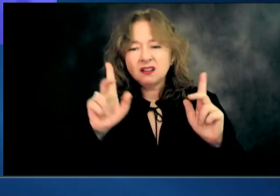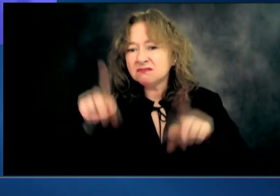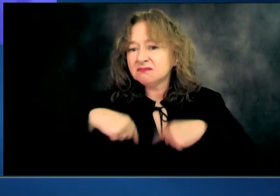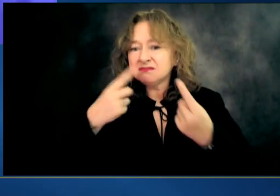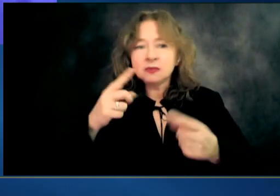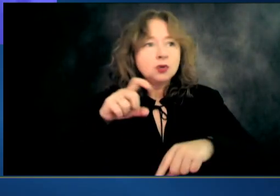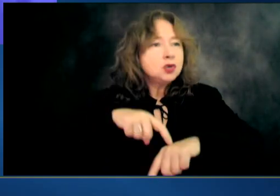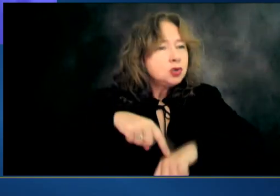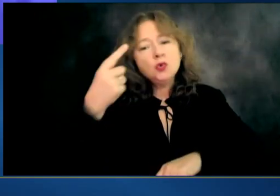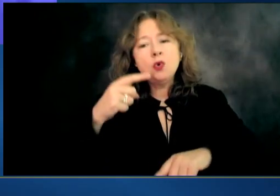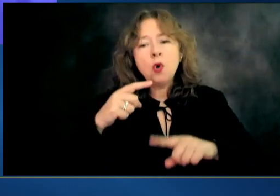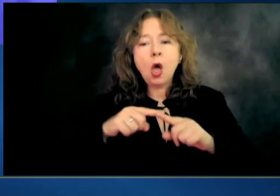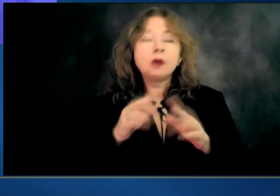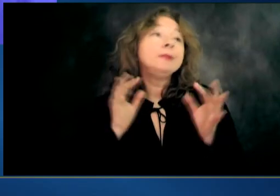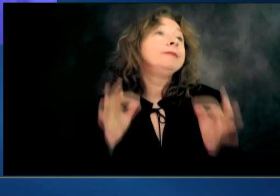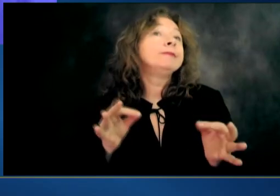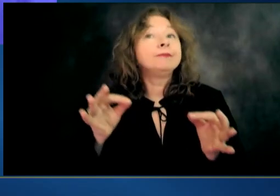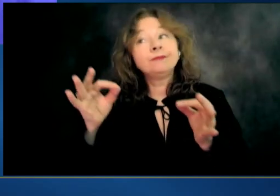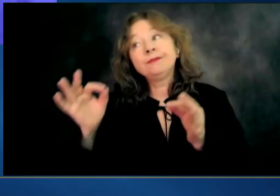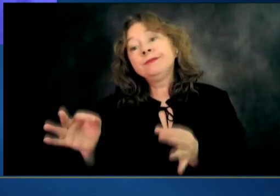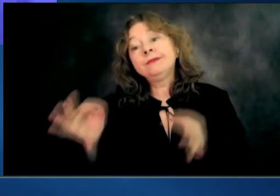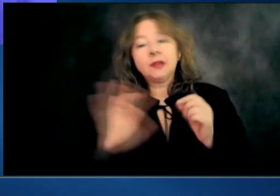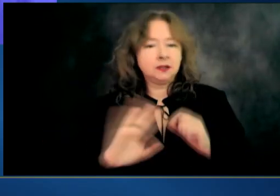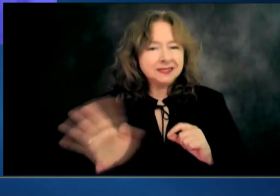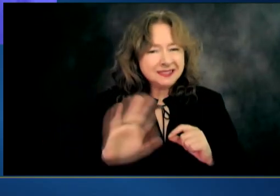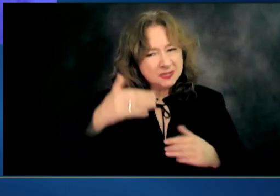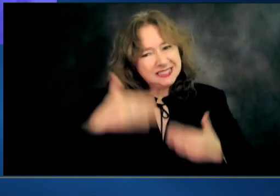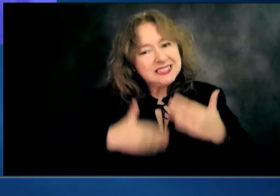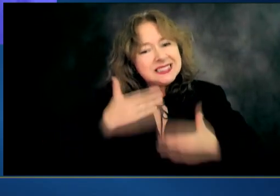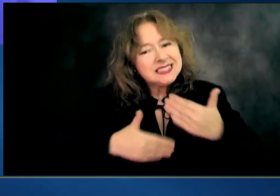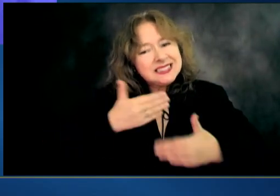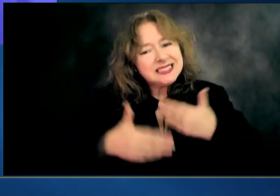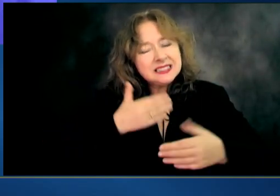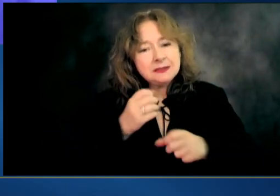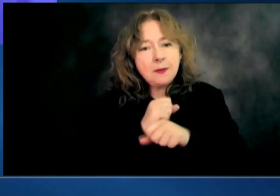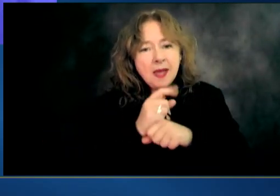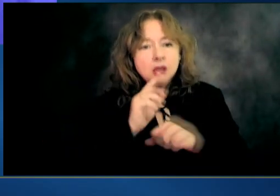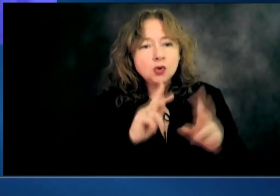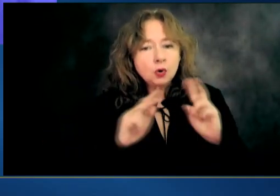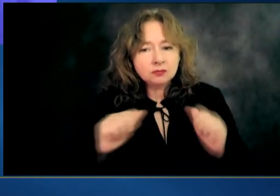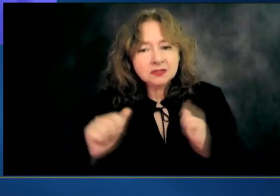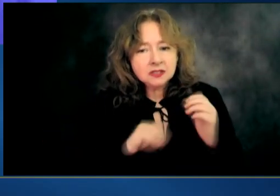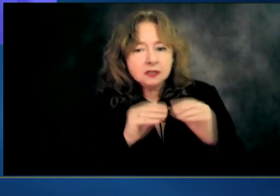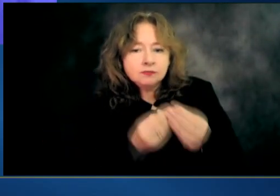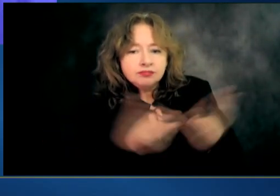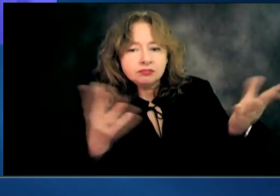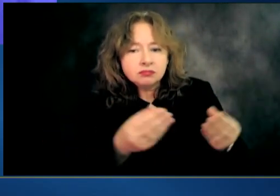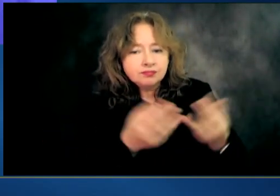going to do everything in their power to try to make sure that people know that they see them.